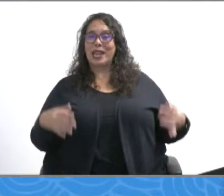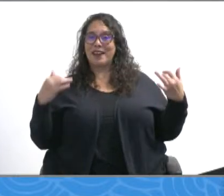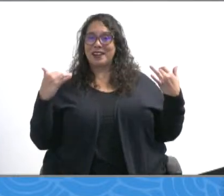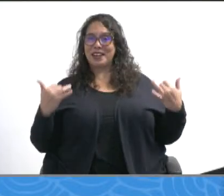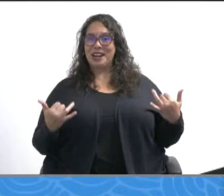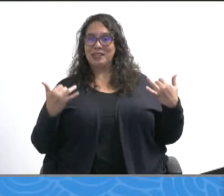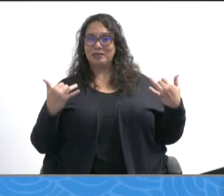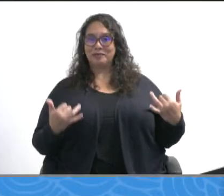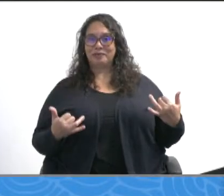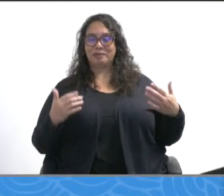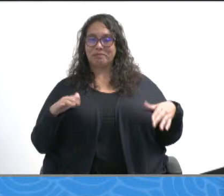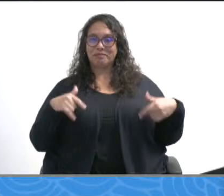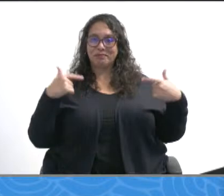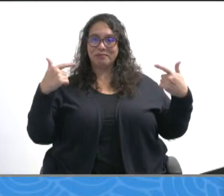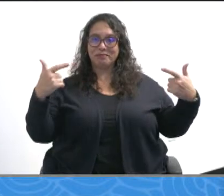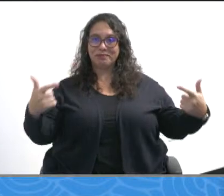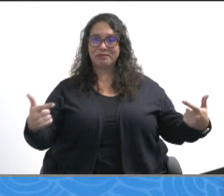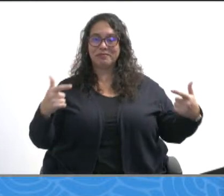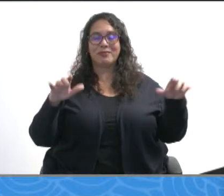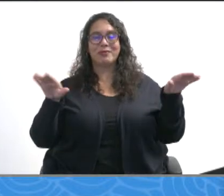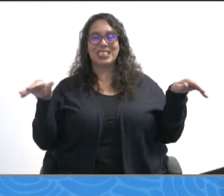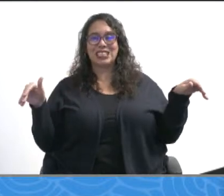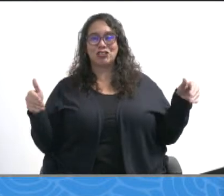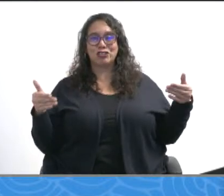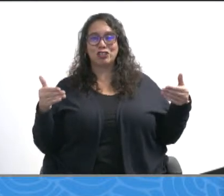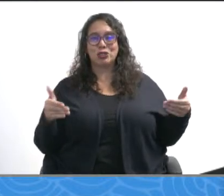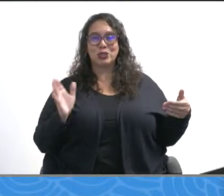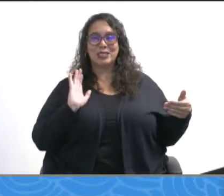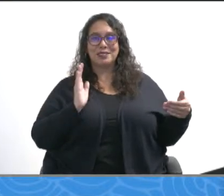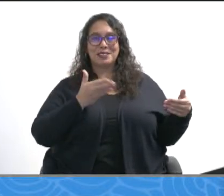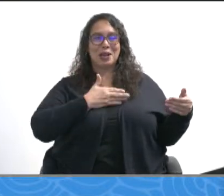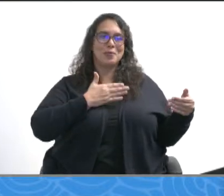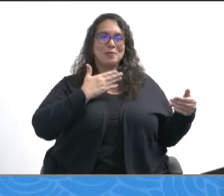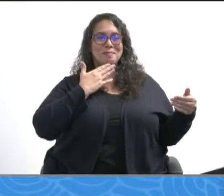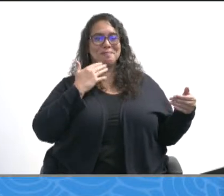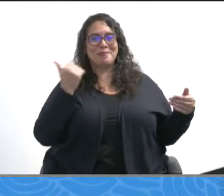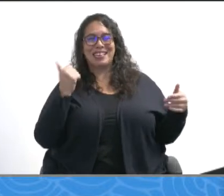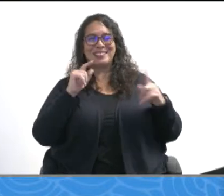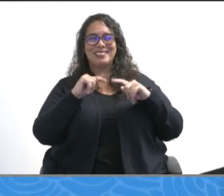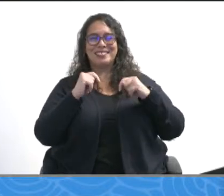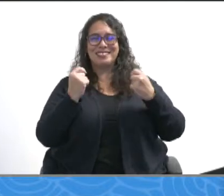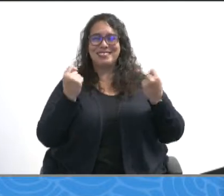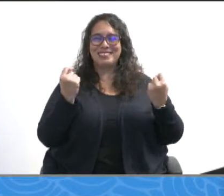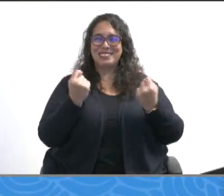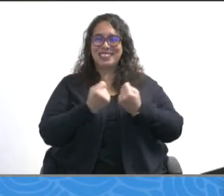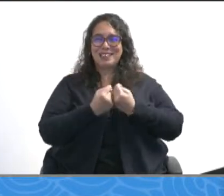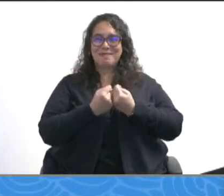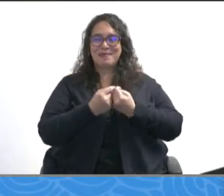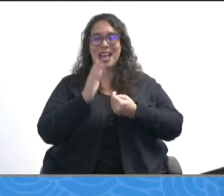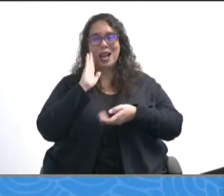I'm gonna go ahead and introduce our best team. I'm going to stop sharing,